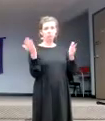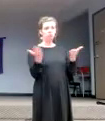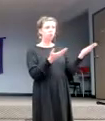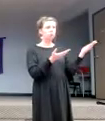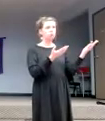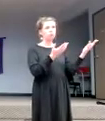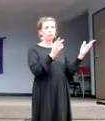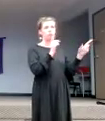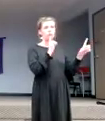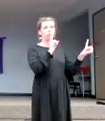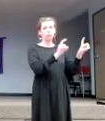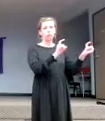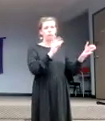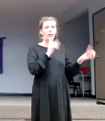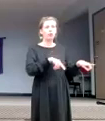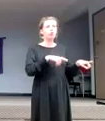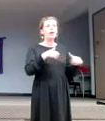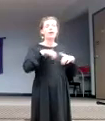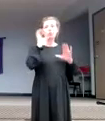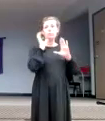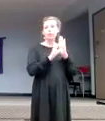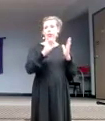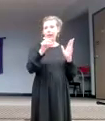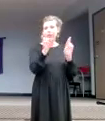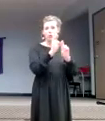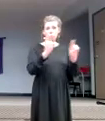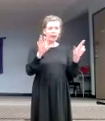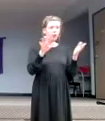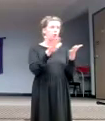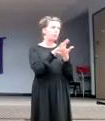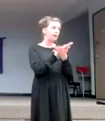we just want you to have your photo IDs ready and your documents ready so that we can get